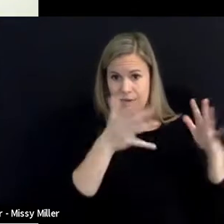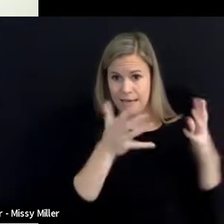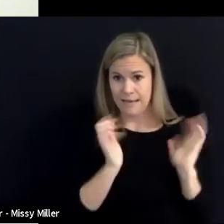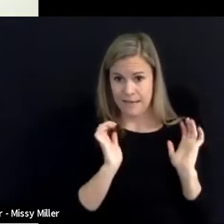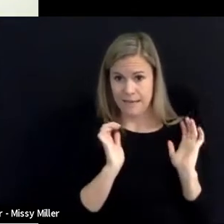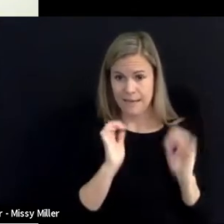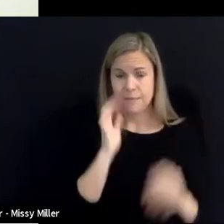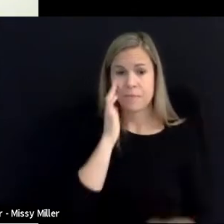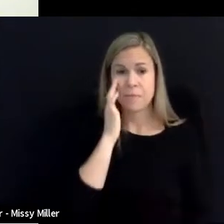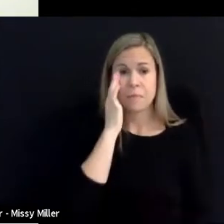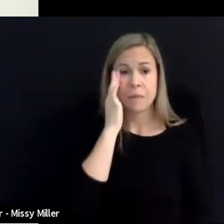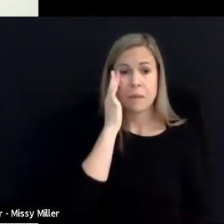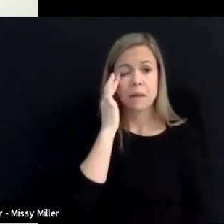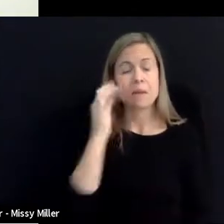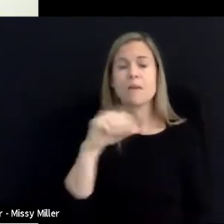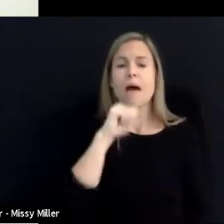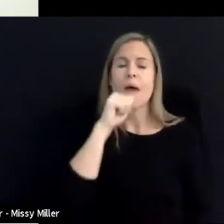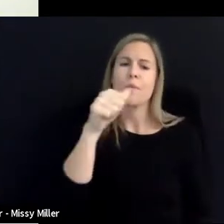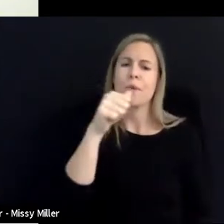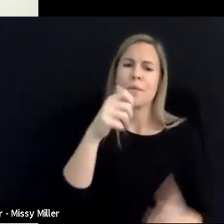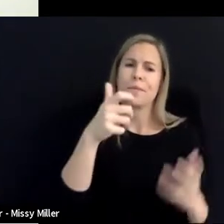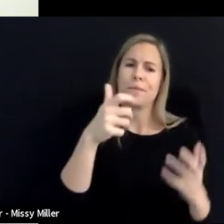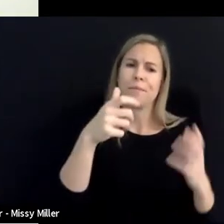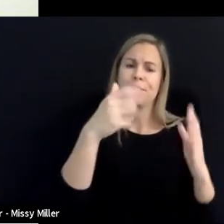And I won't go through the whole list here, but you can see,